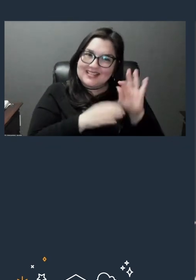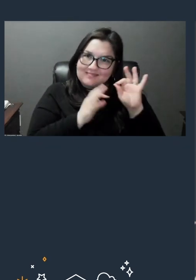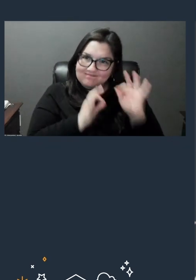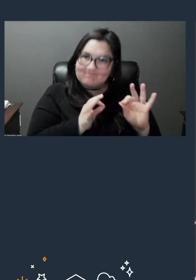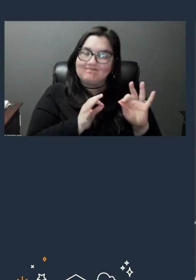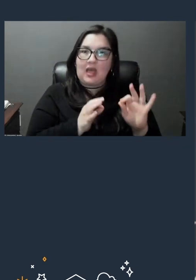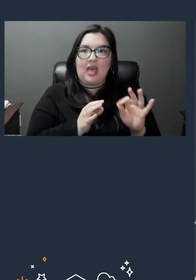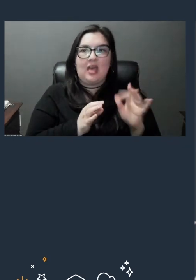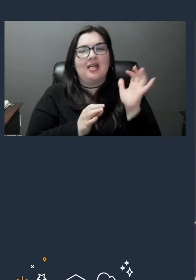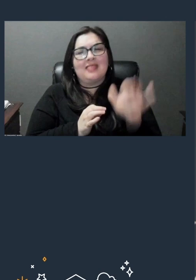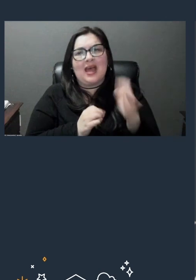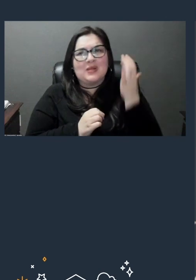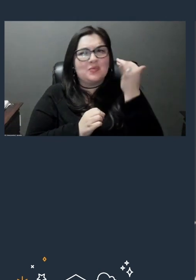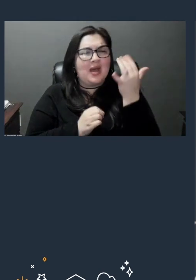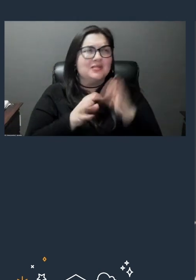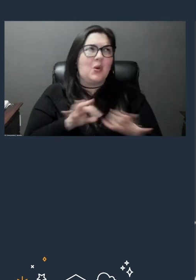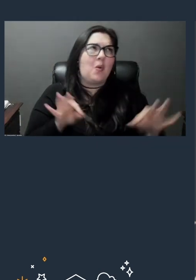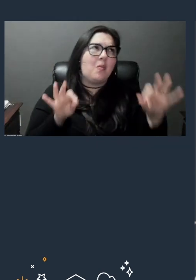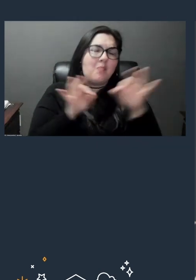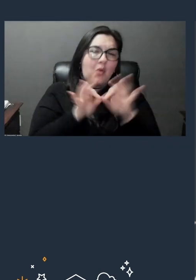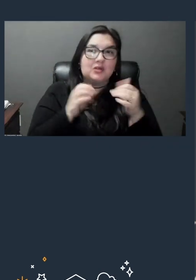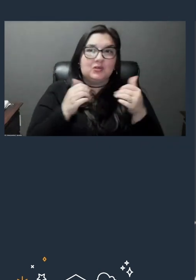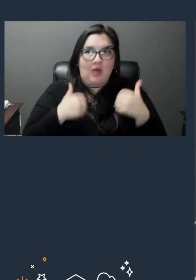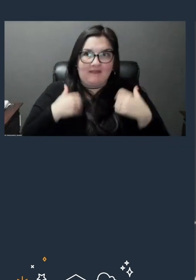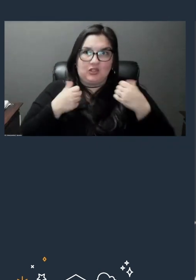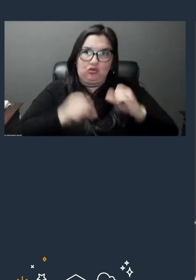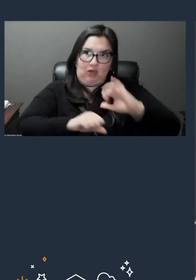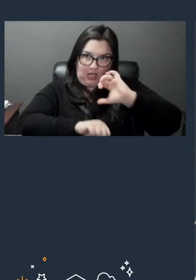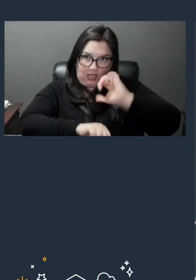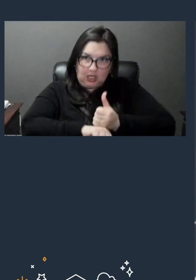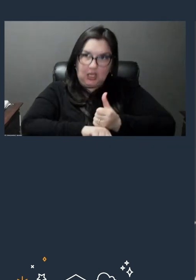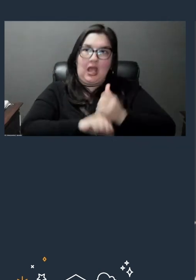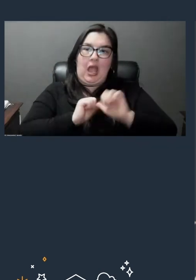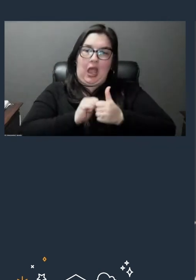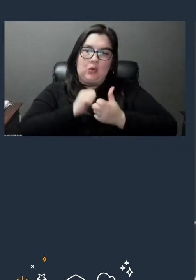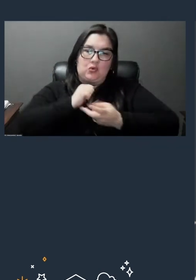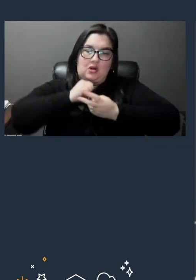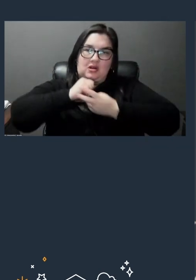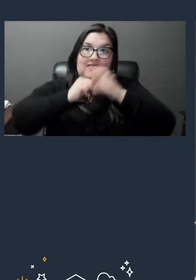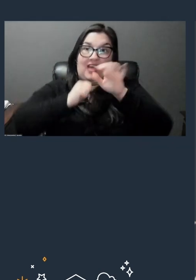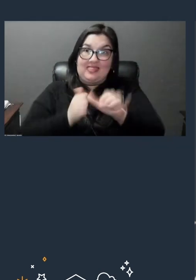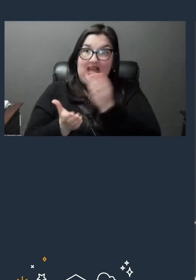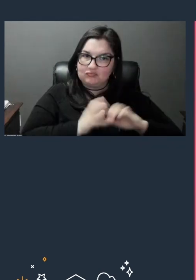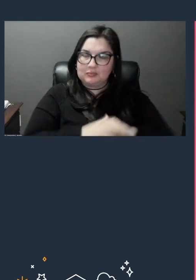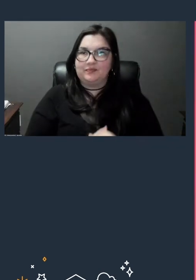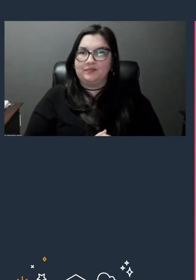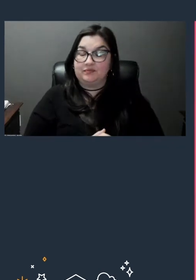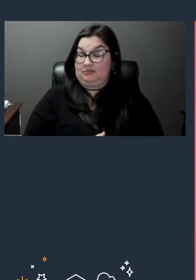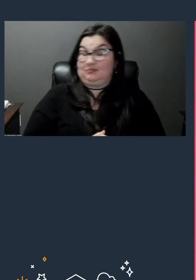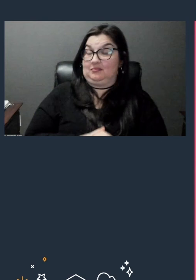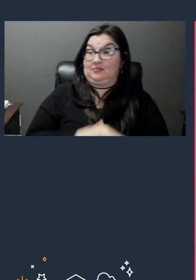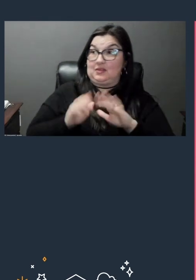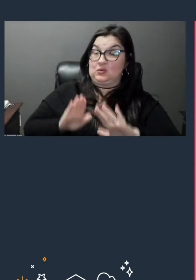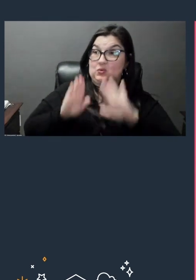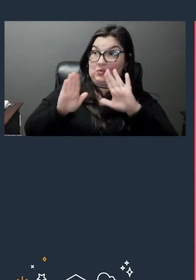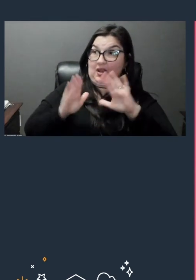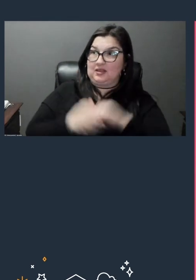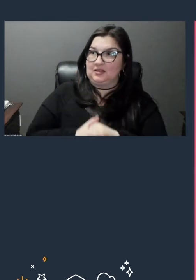to have an archiving strategy, because that's money that can be spent elsewhere. Yeah. Super interesting.